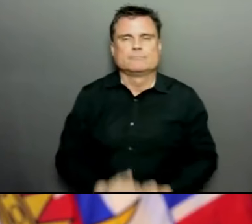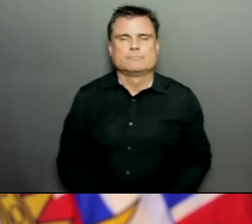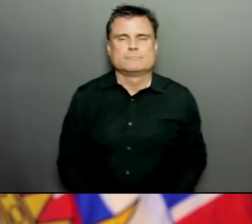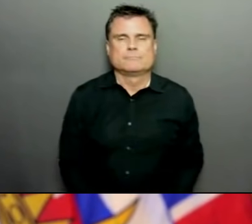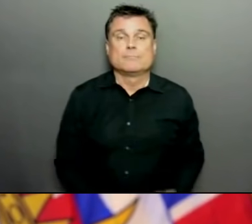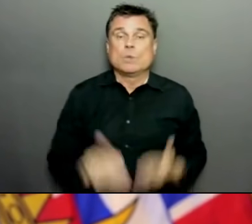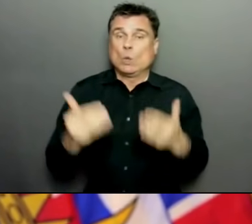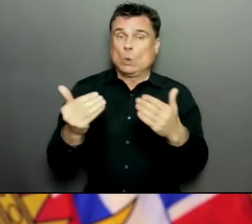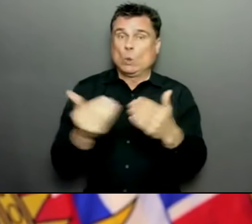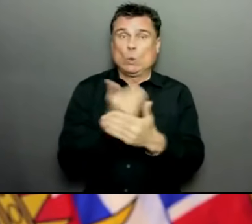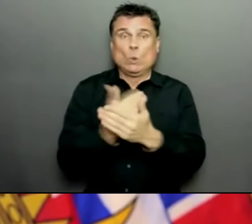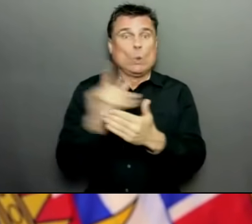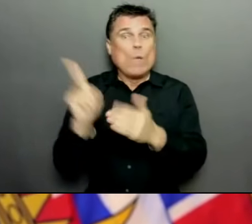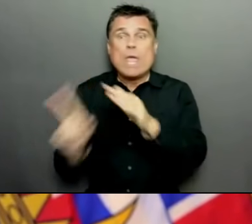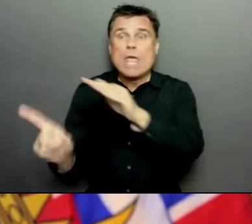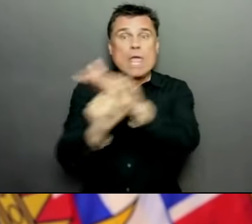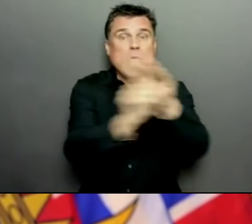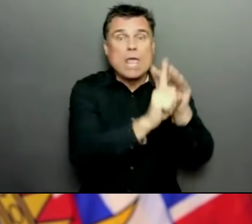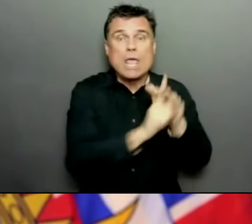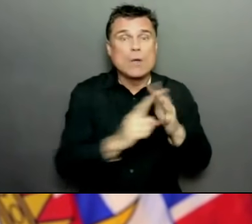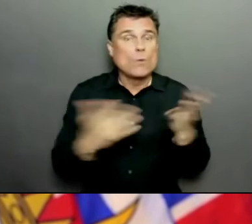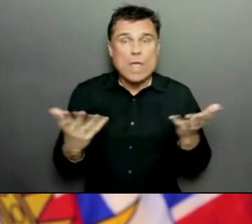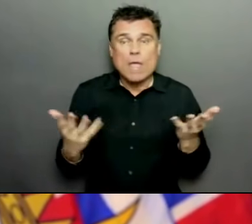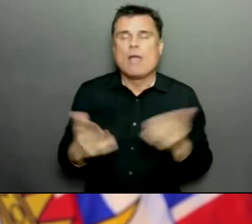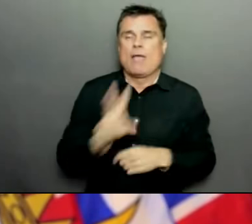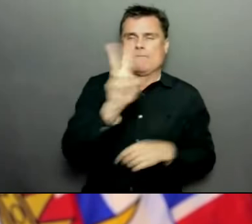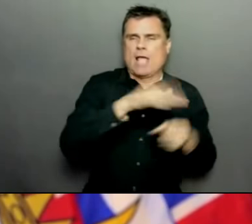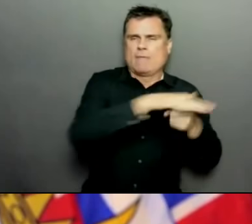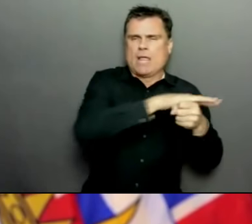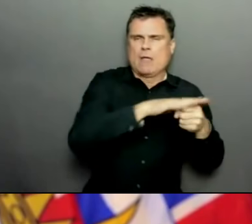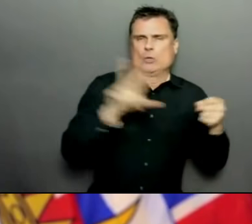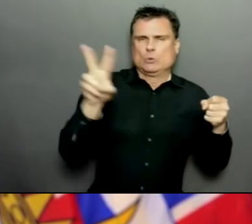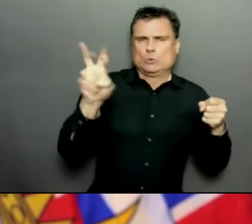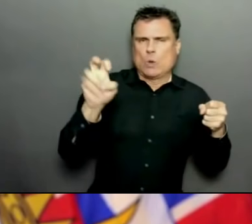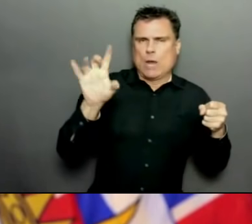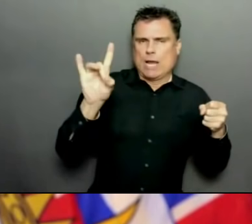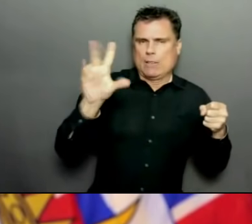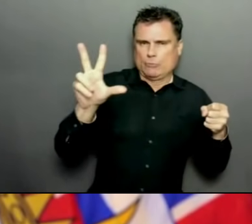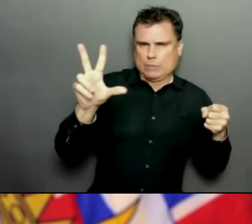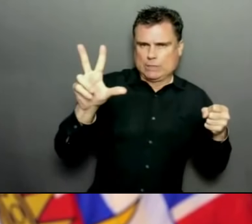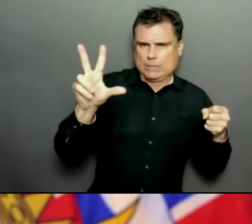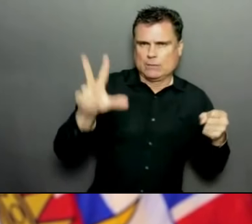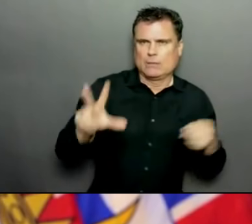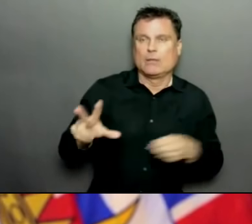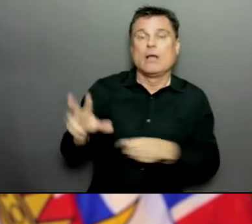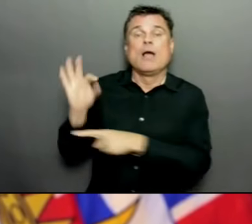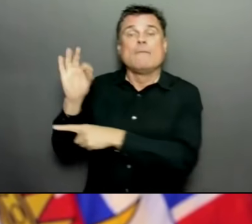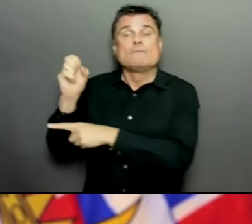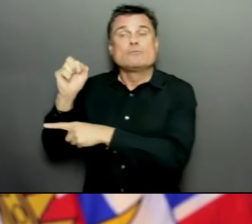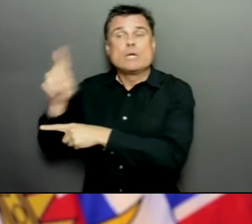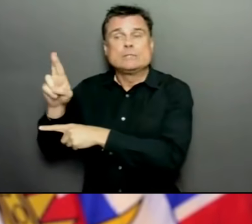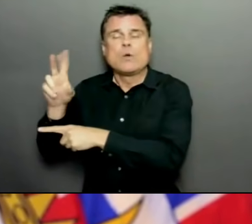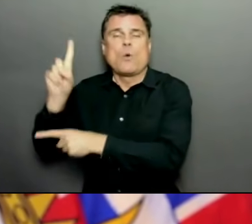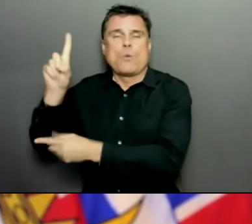who have been diagnosed with COVID-19. Of the new cases, 283 People Were in Vancouver Coastal Health region, 1084 people in the Fraser Health region,